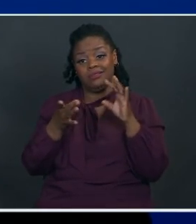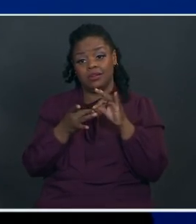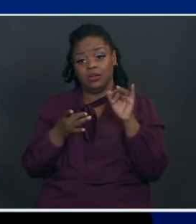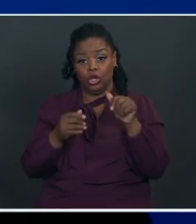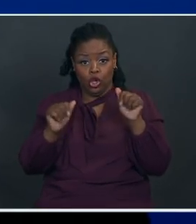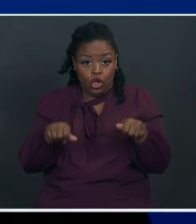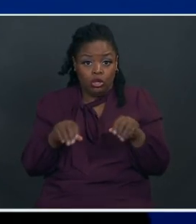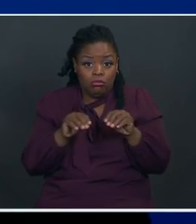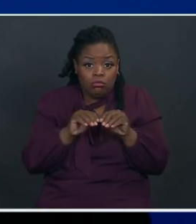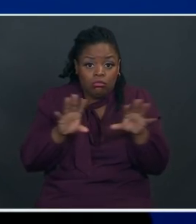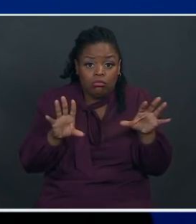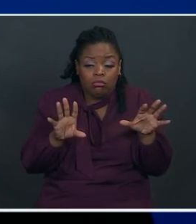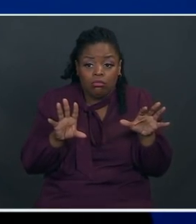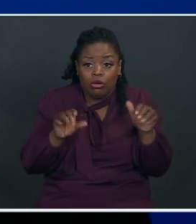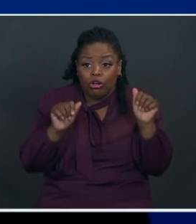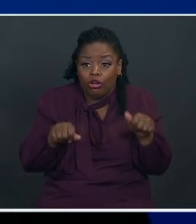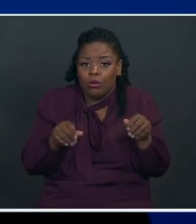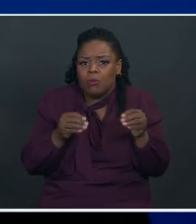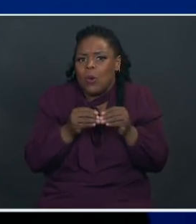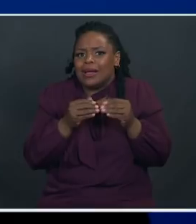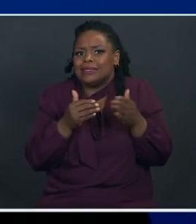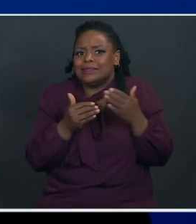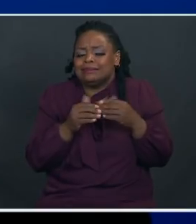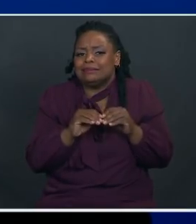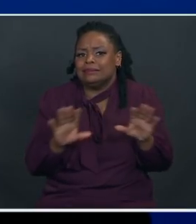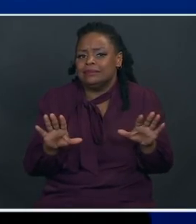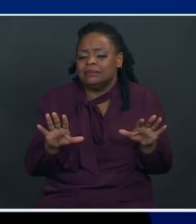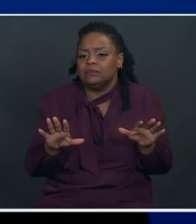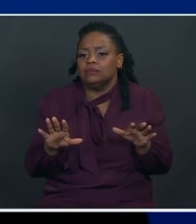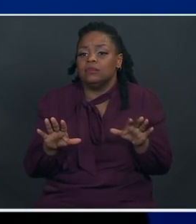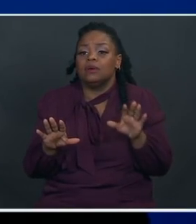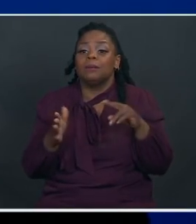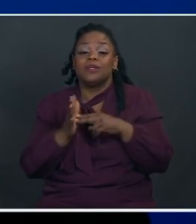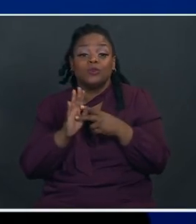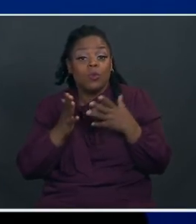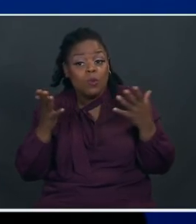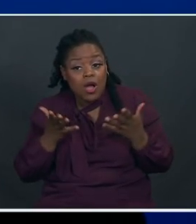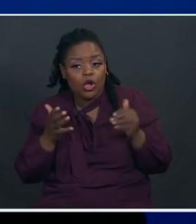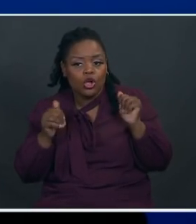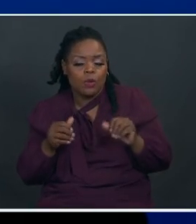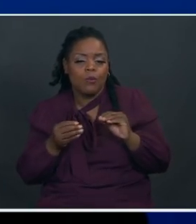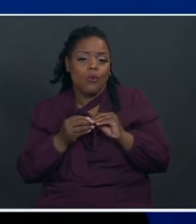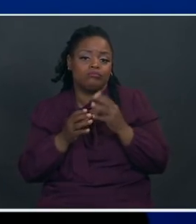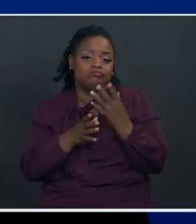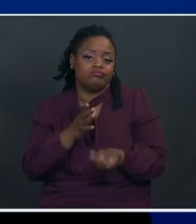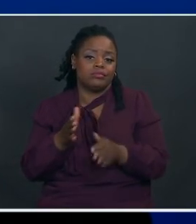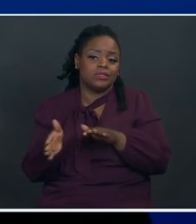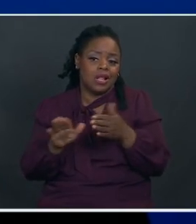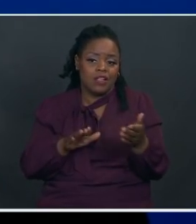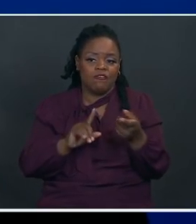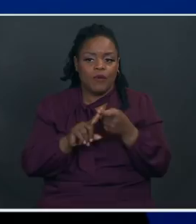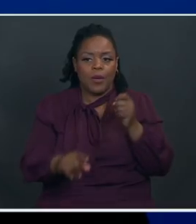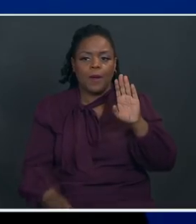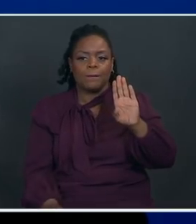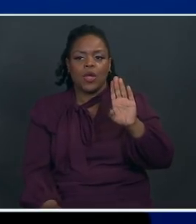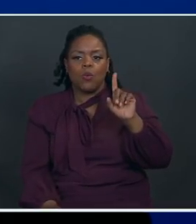actually in some lethality in the P117. The important question that people ask is